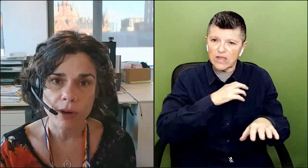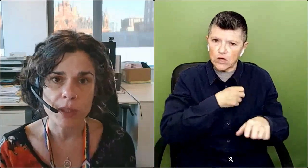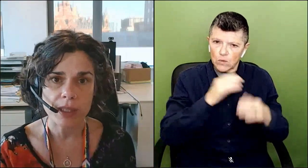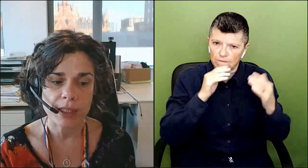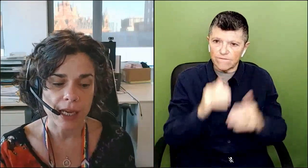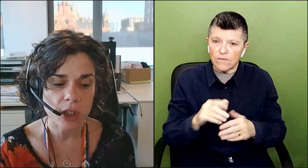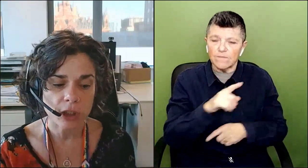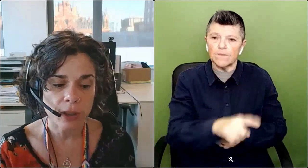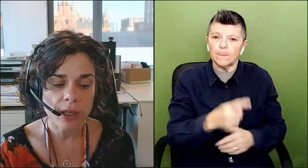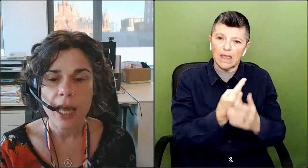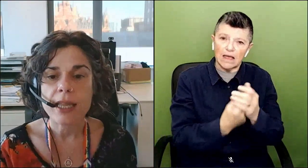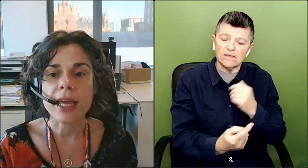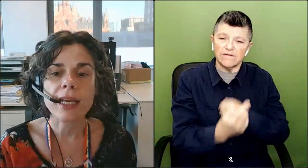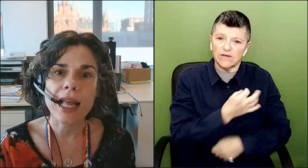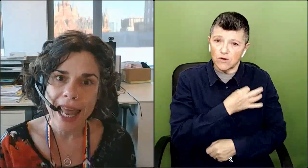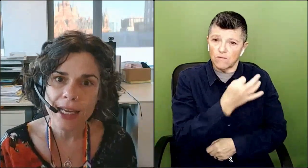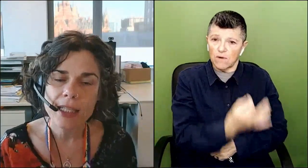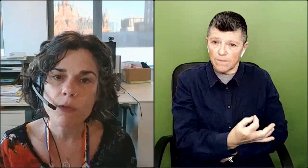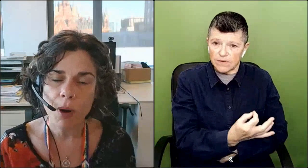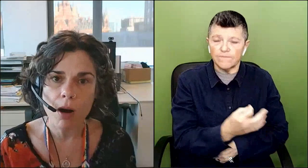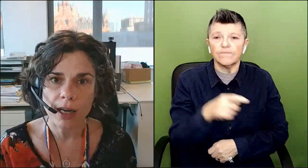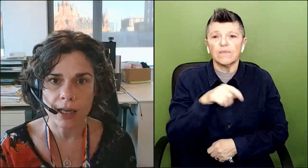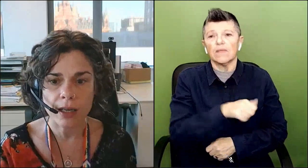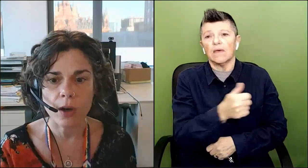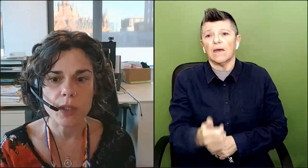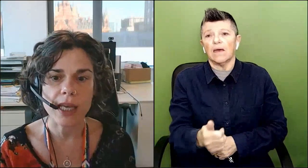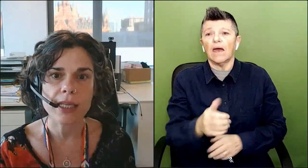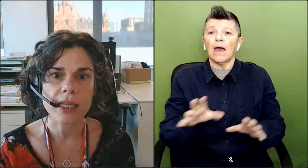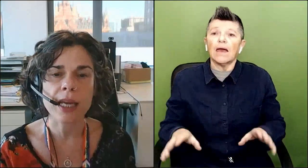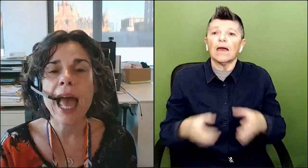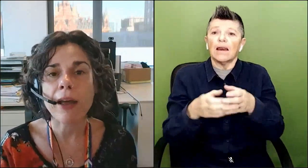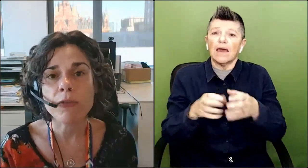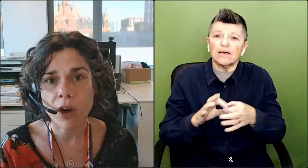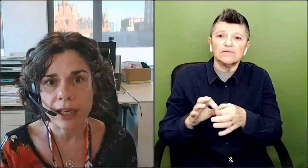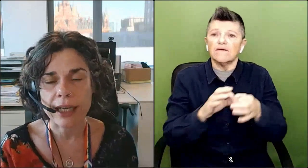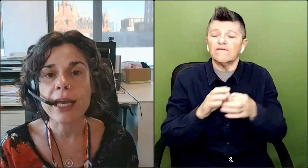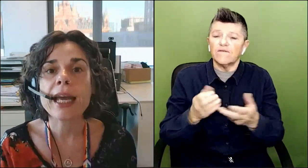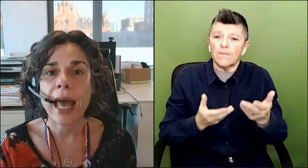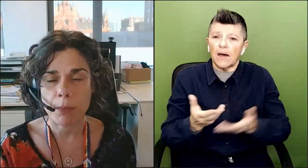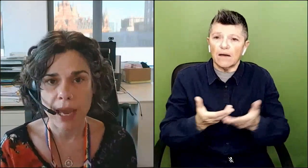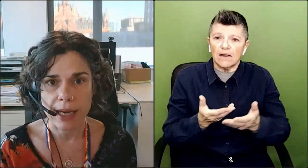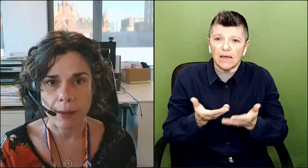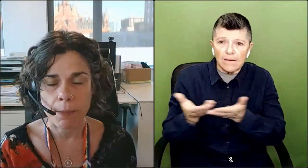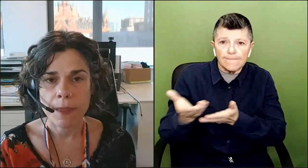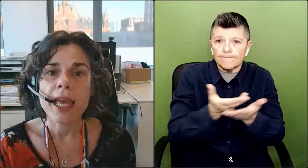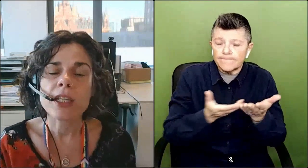representation, then collective bargaining and negotiating, and finally campaigning.